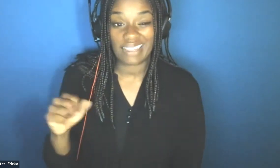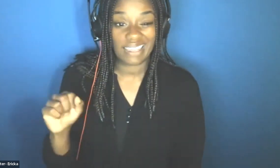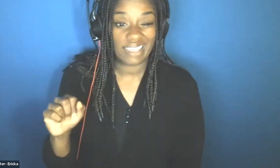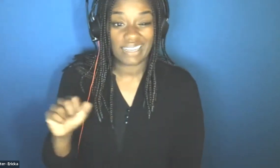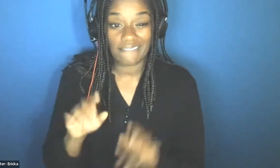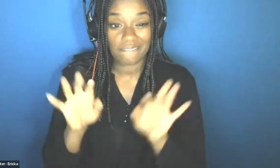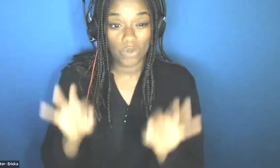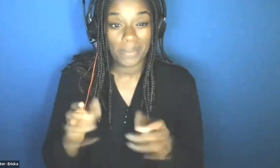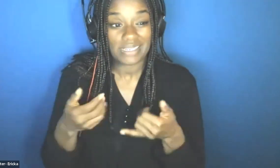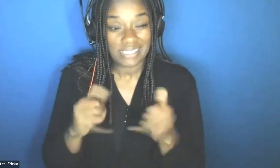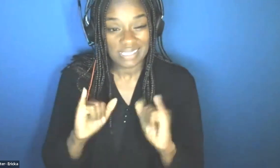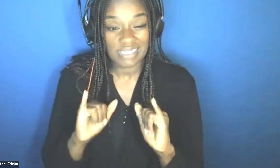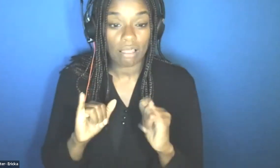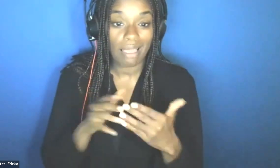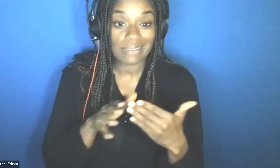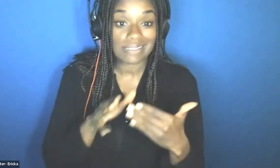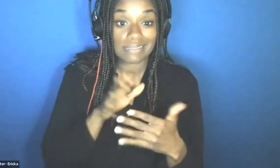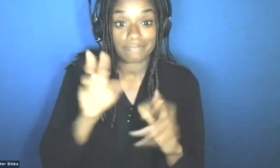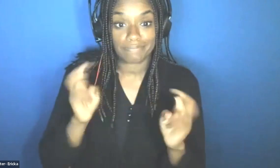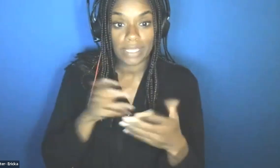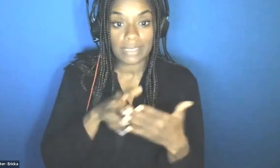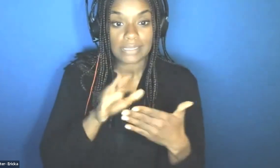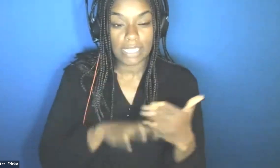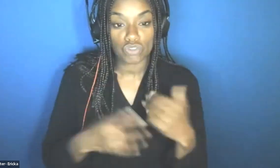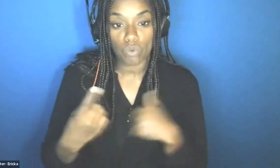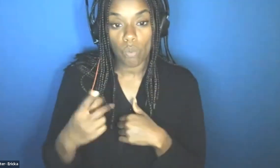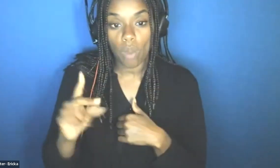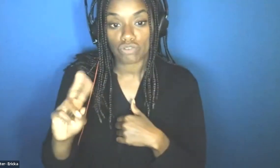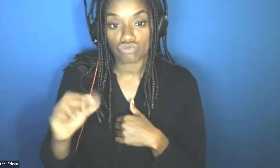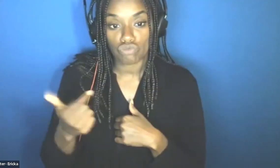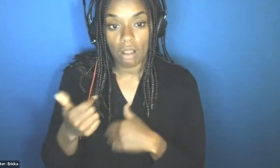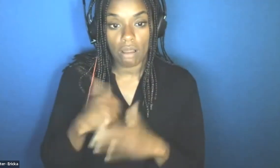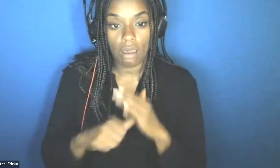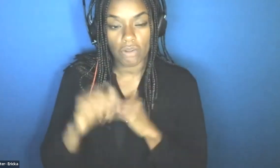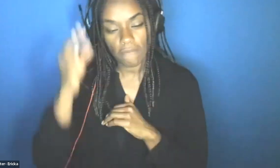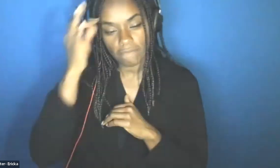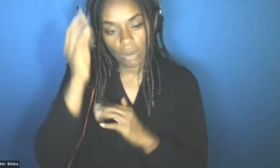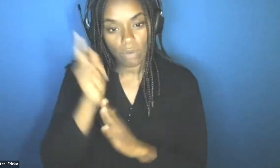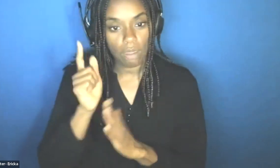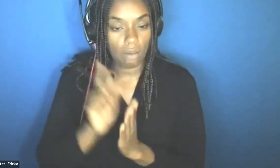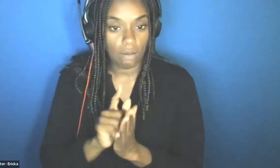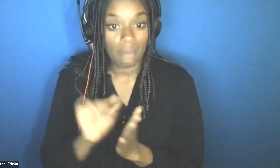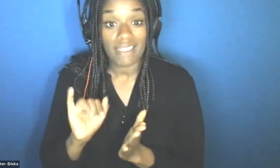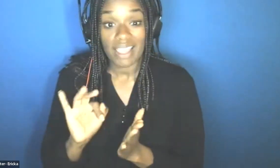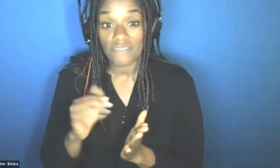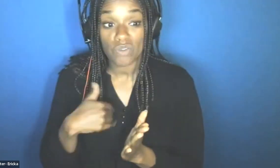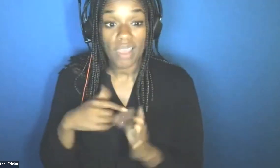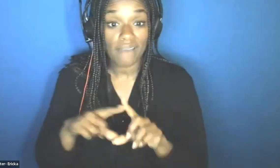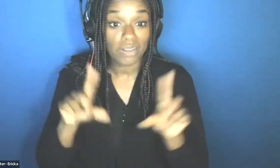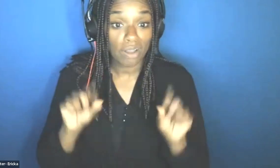This is going to get really difficult.